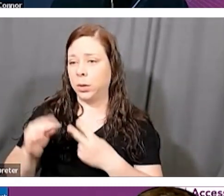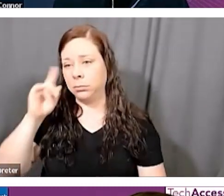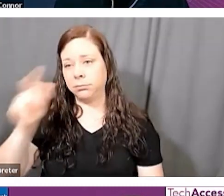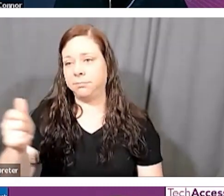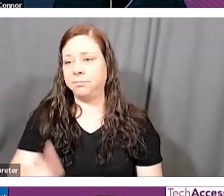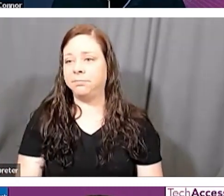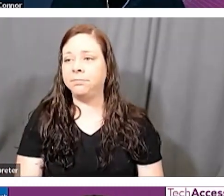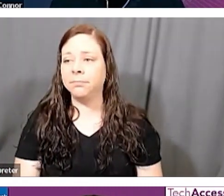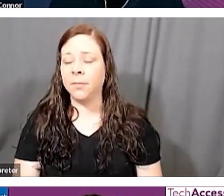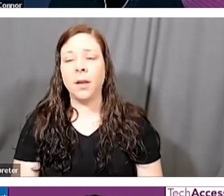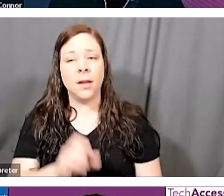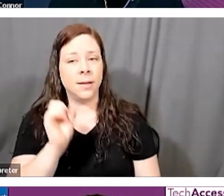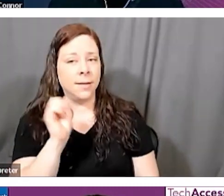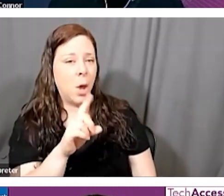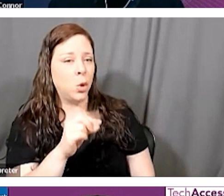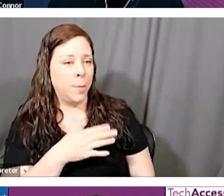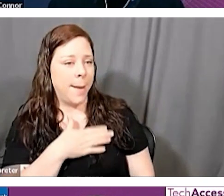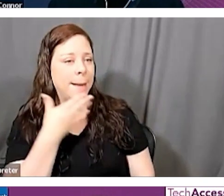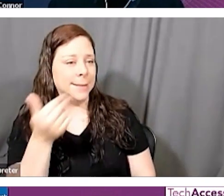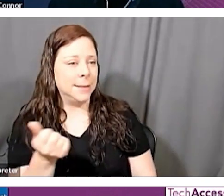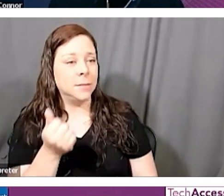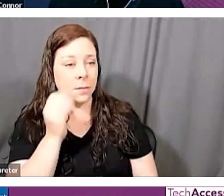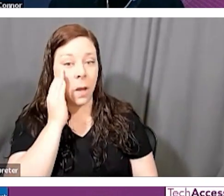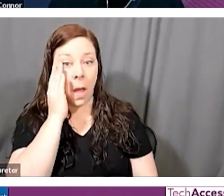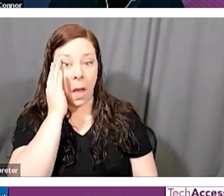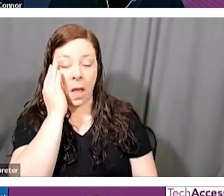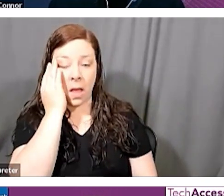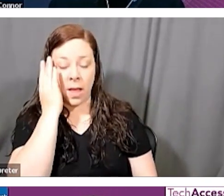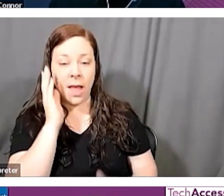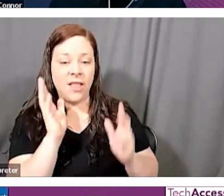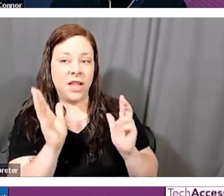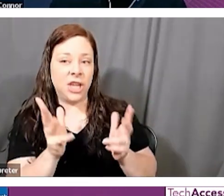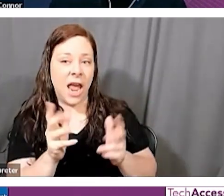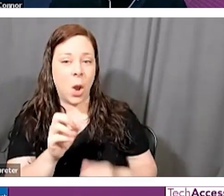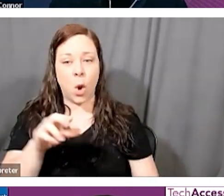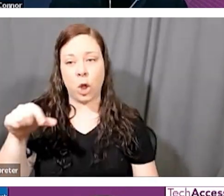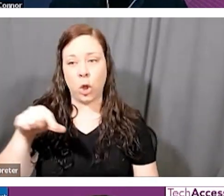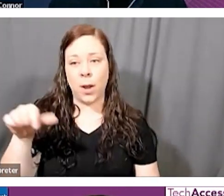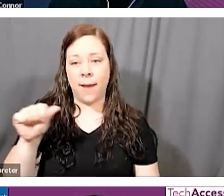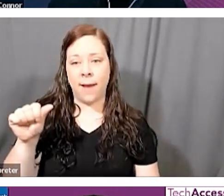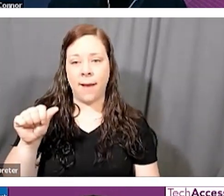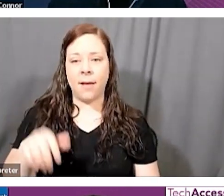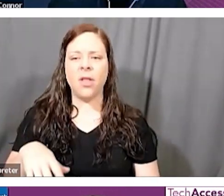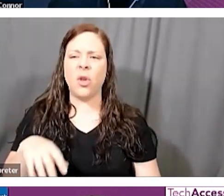Yeah, I'll do my best to answer those. Okay. Either in the chat or in the Q&A box to see how that works. Yeah, they're in the Q&A and I'll stay on